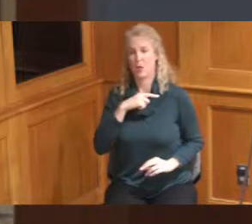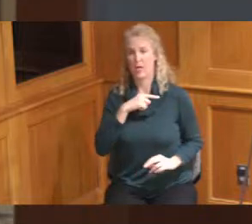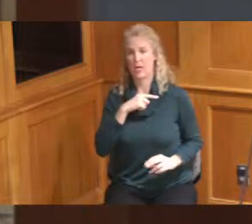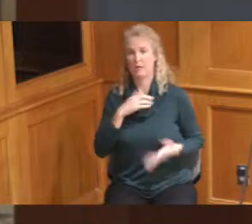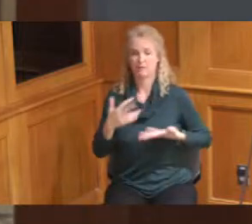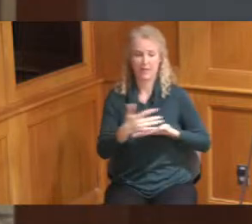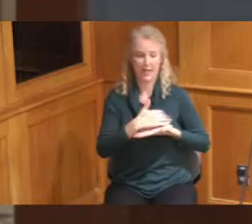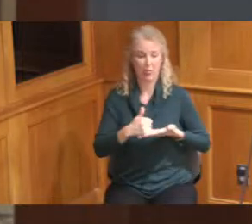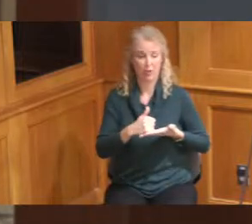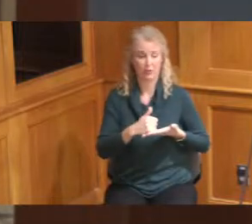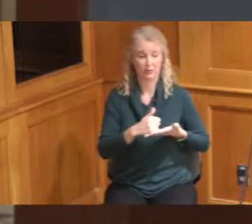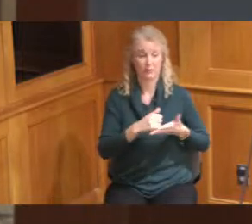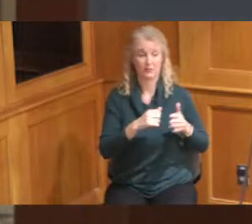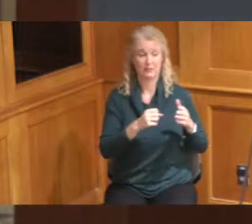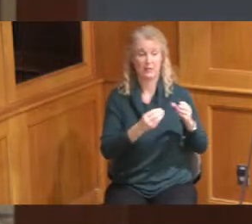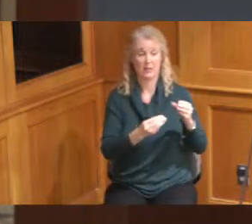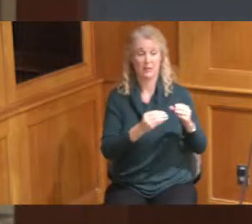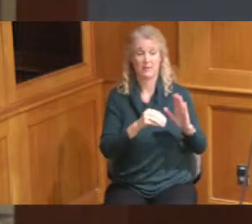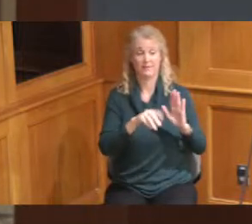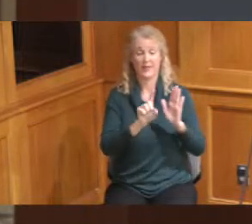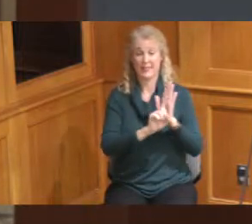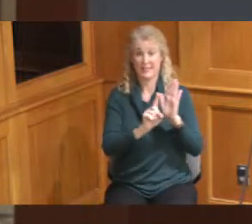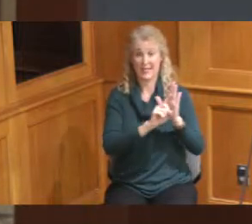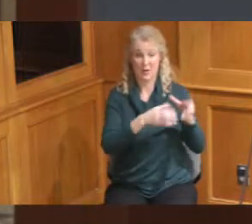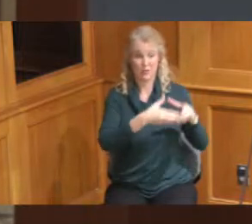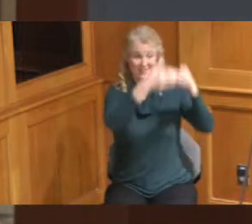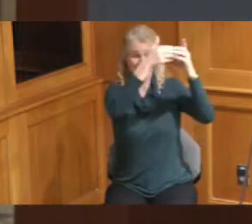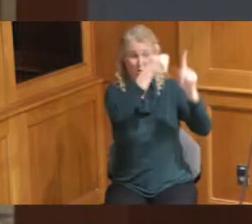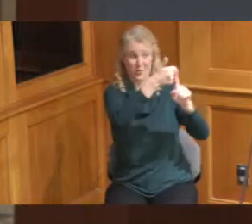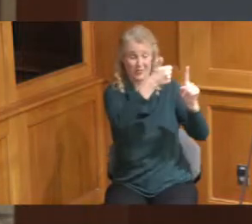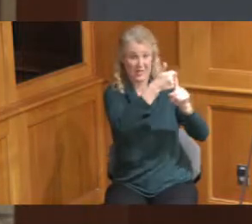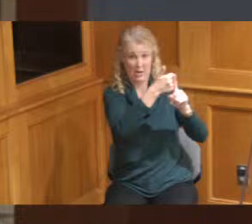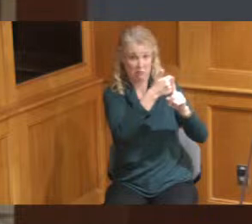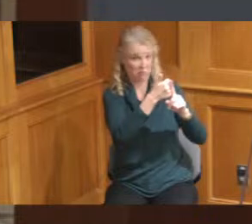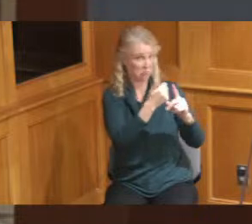what's going on around the country what kind of policies are out there to have a community